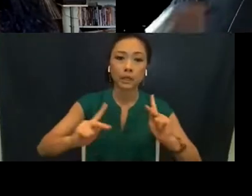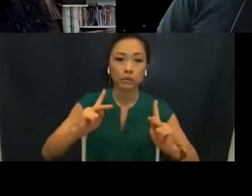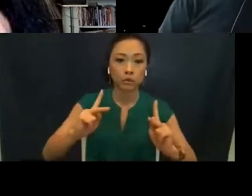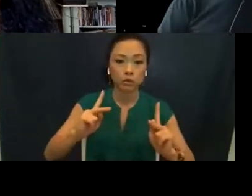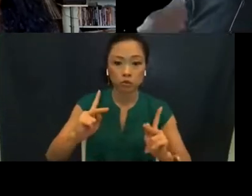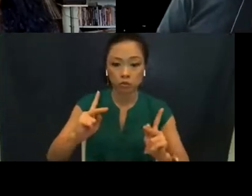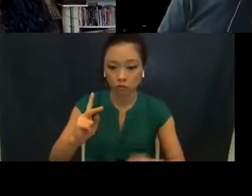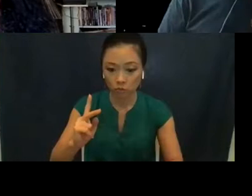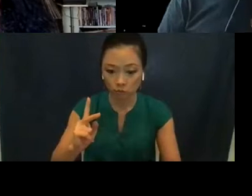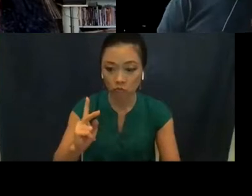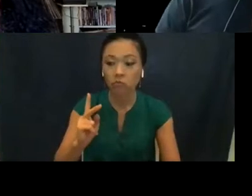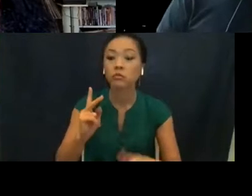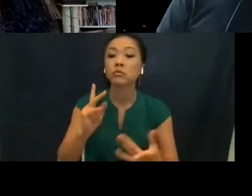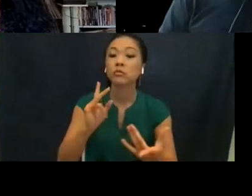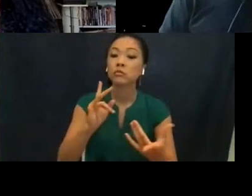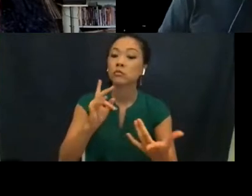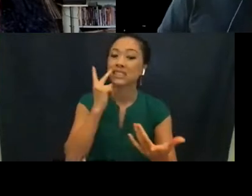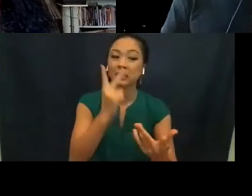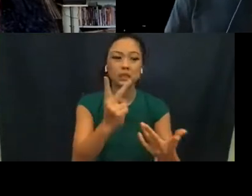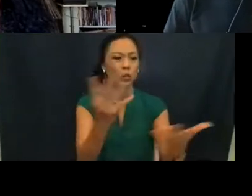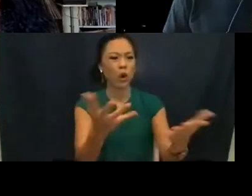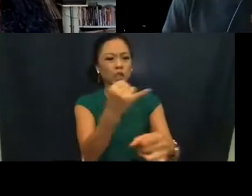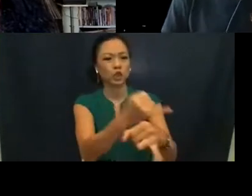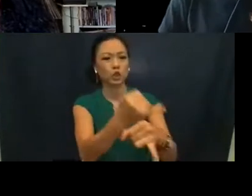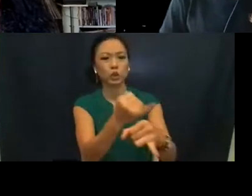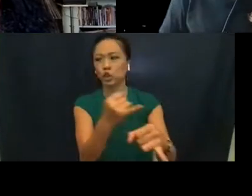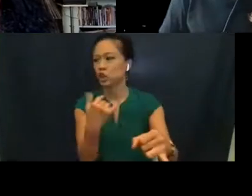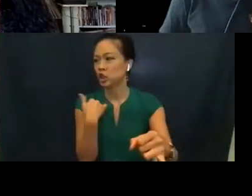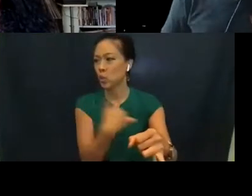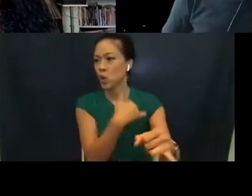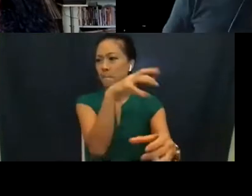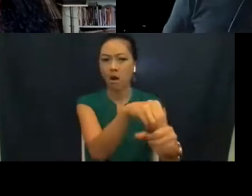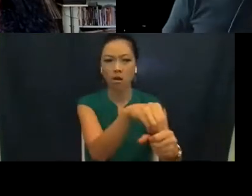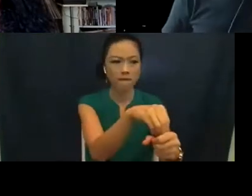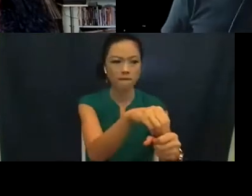work they do, the minds in their heads and their spirits that can come together and actually